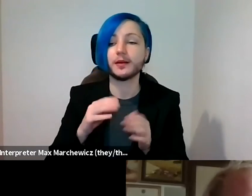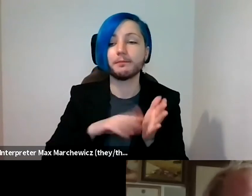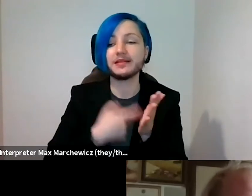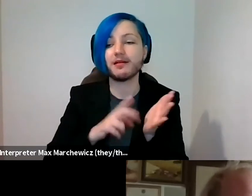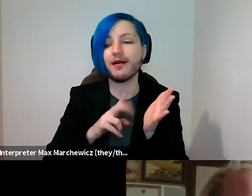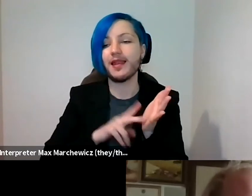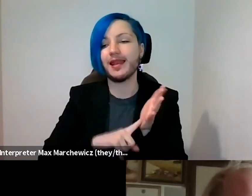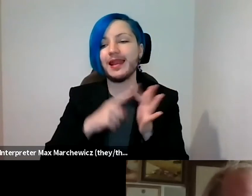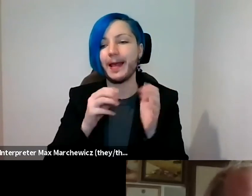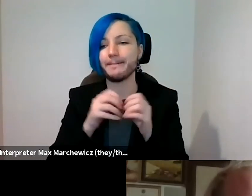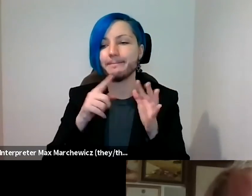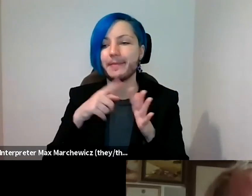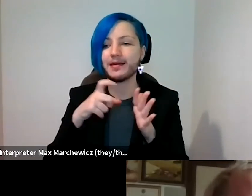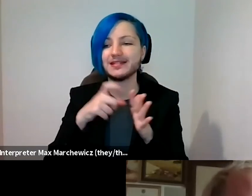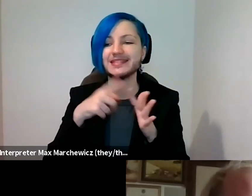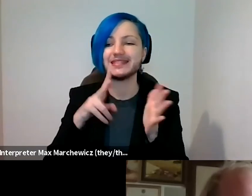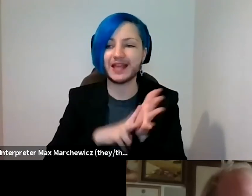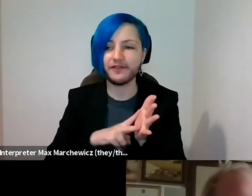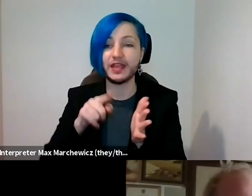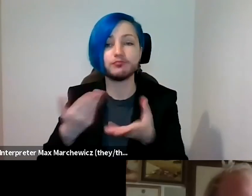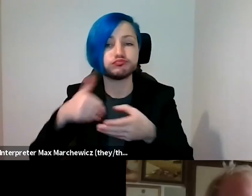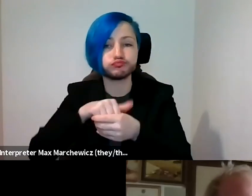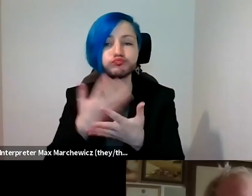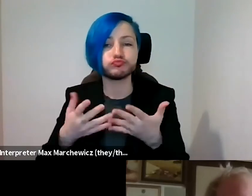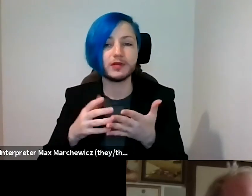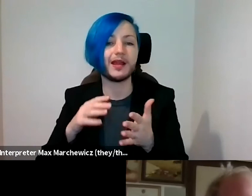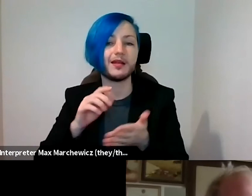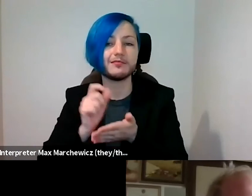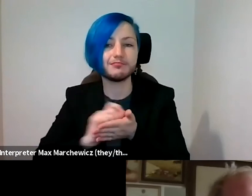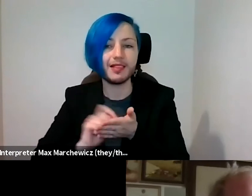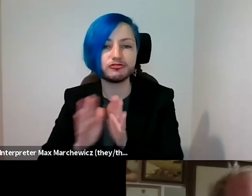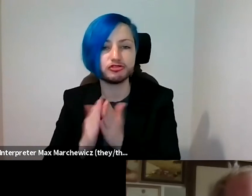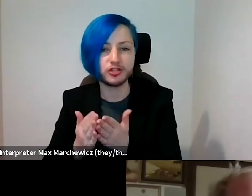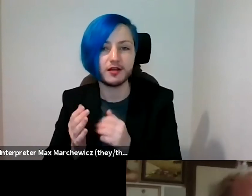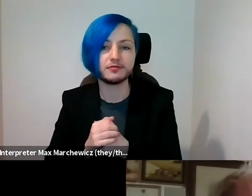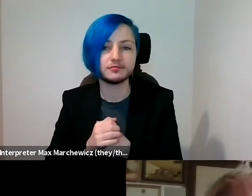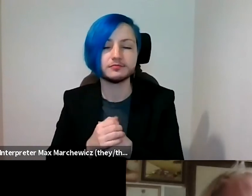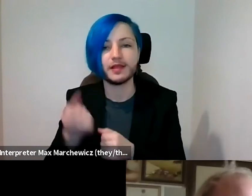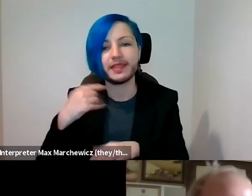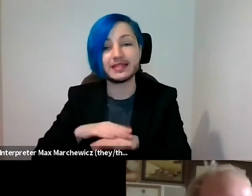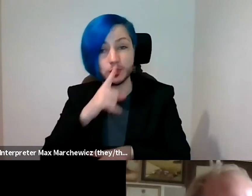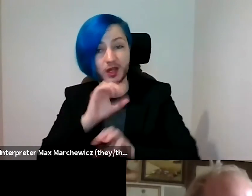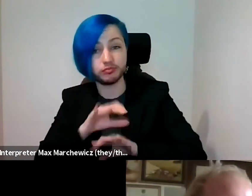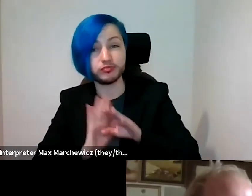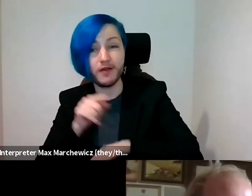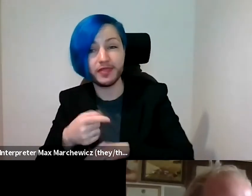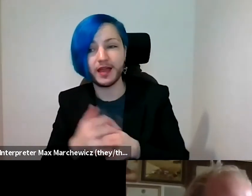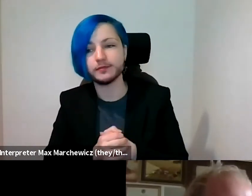and so could you maybe talk a bit more about that? This is fascinating, and it makes a really, you know,